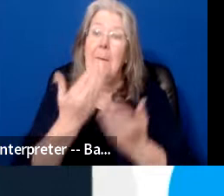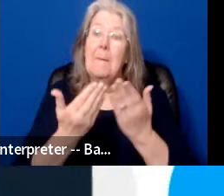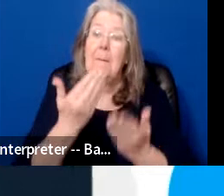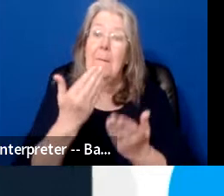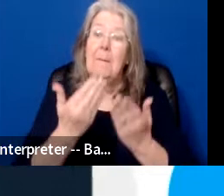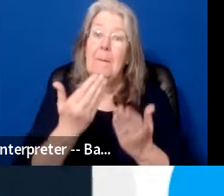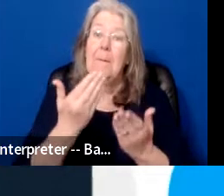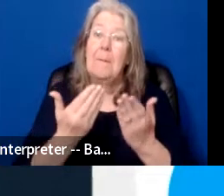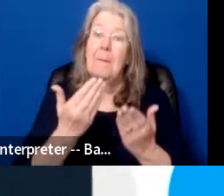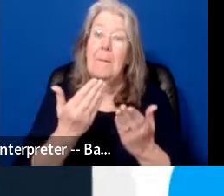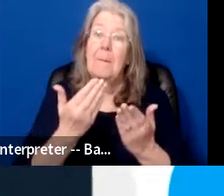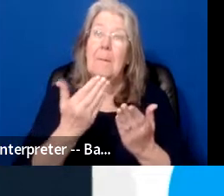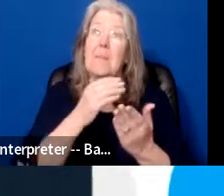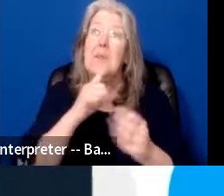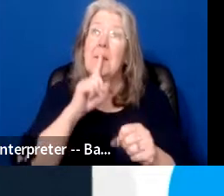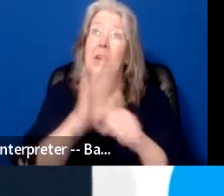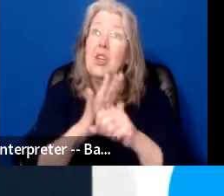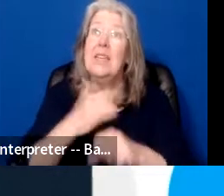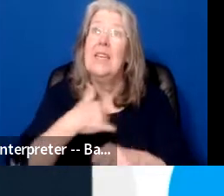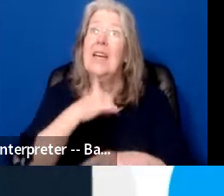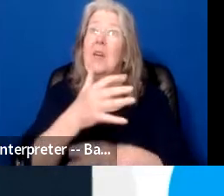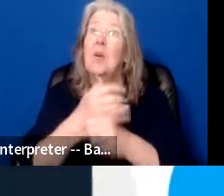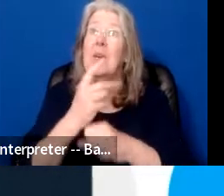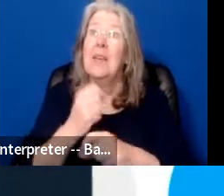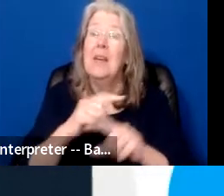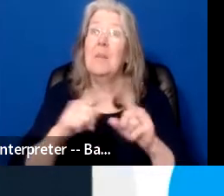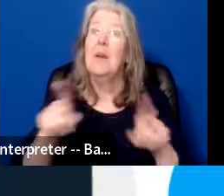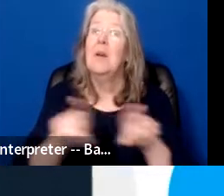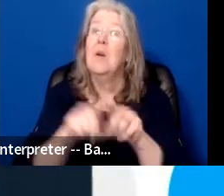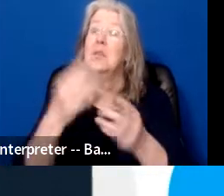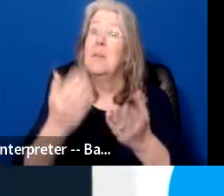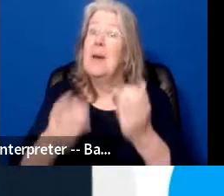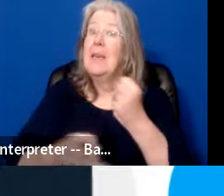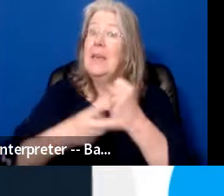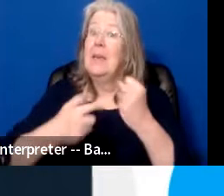to get it, but there again, it may keep you alive, where you more likely to die if you